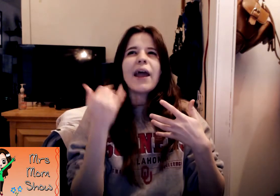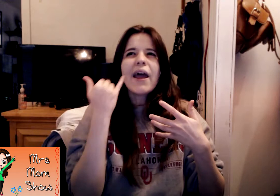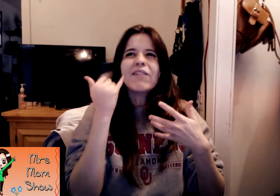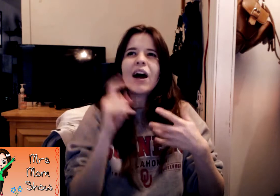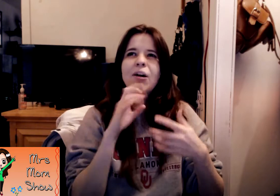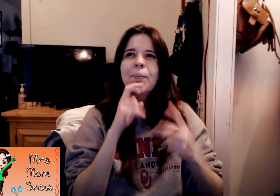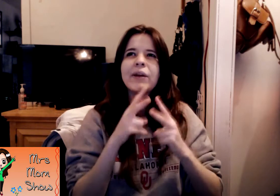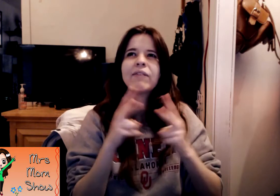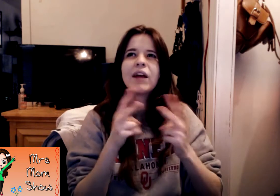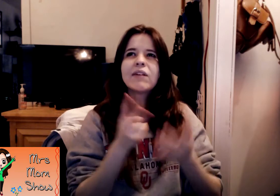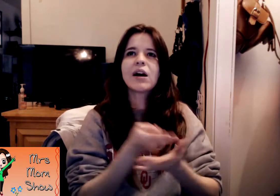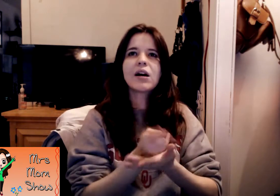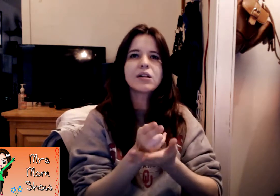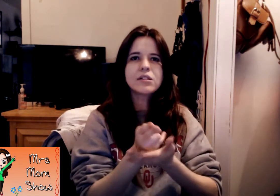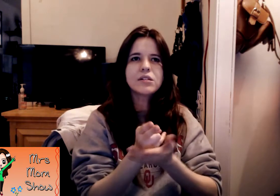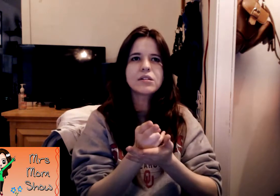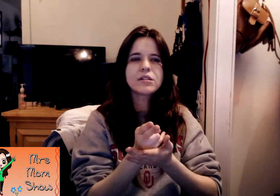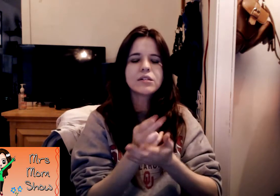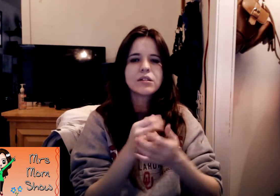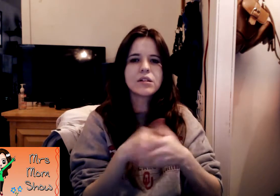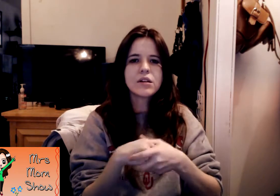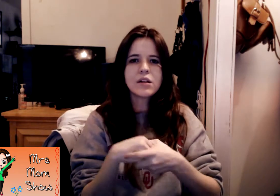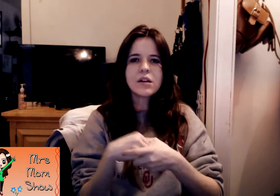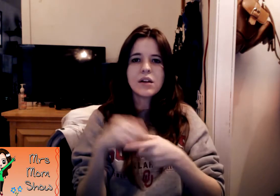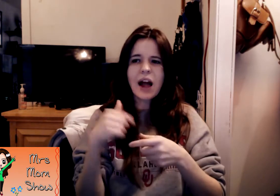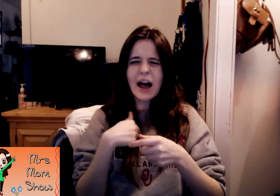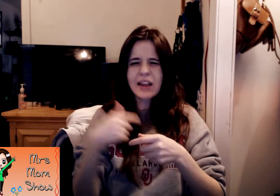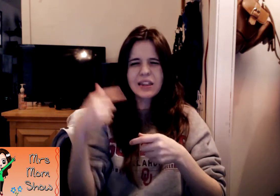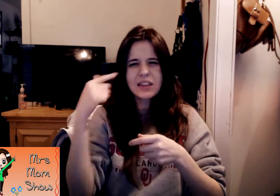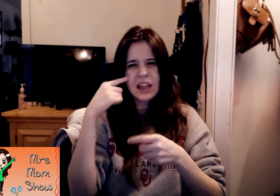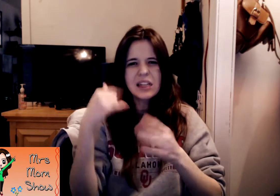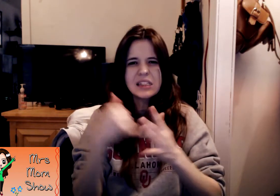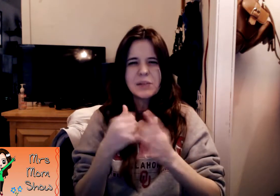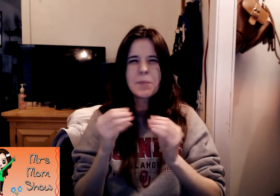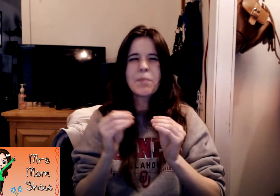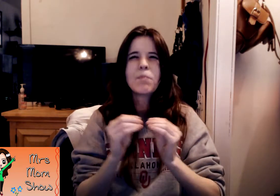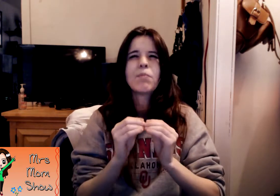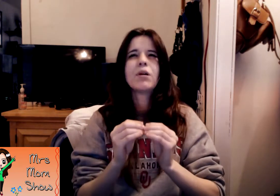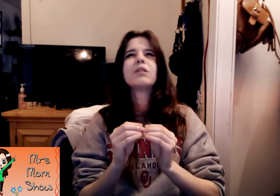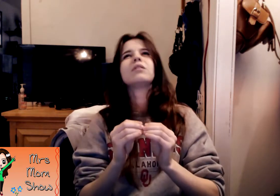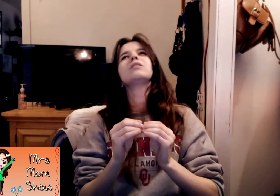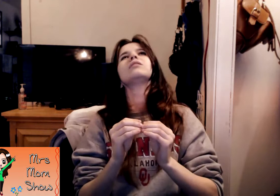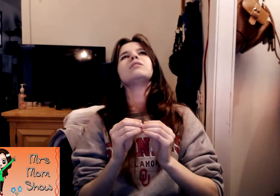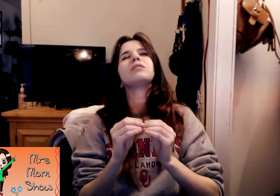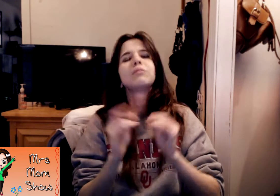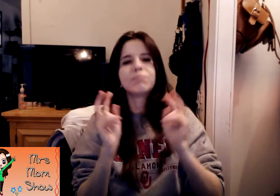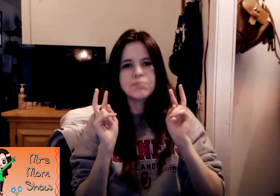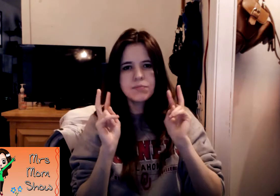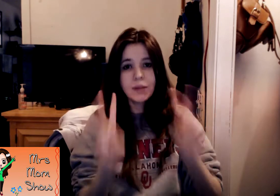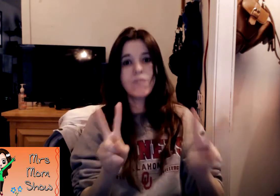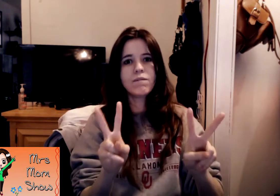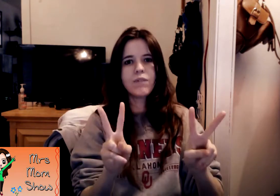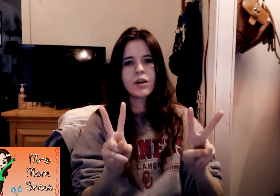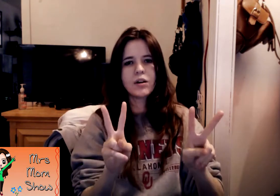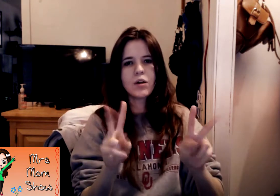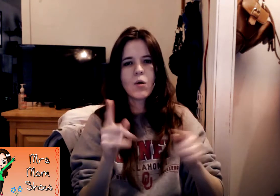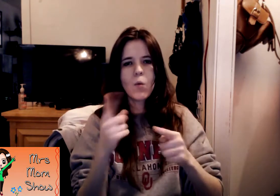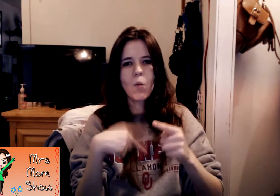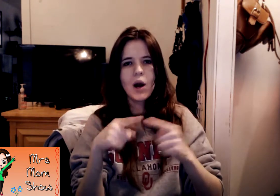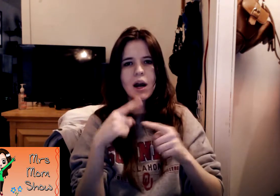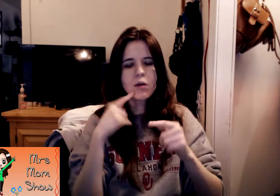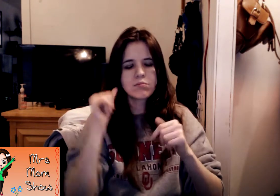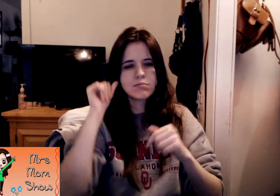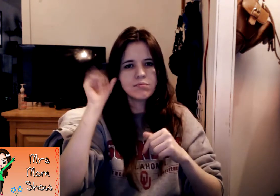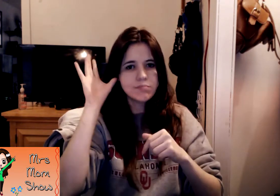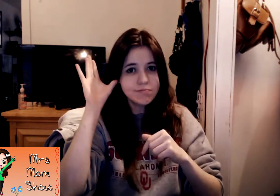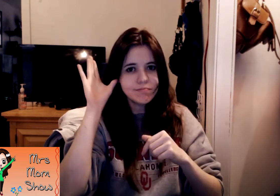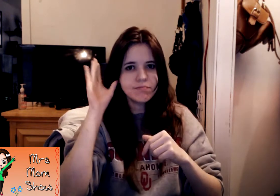If I gotta be very honest, I think it's more peaceful when I'm tone deaf.